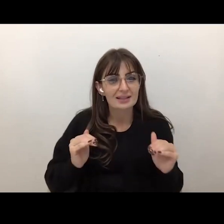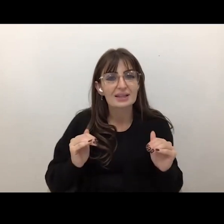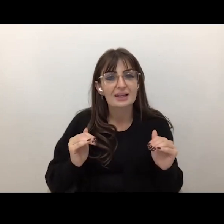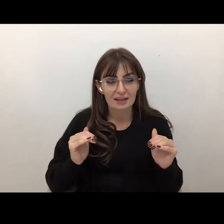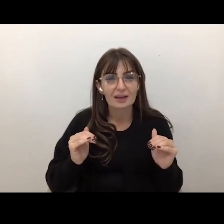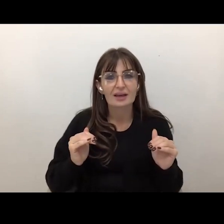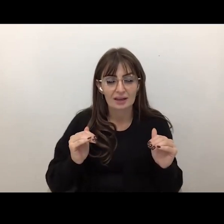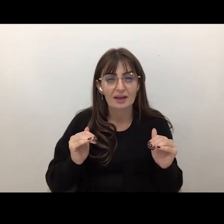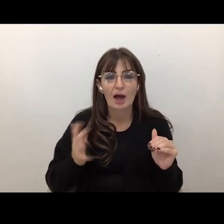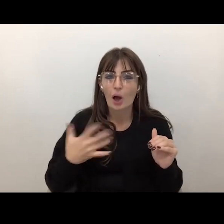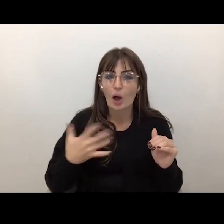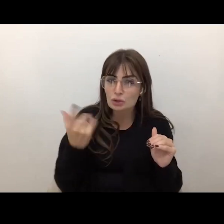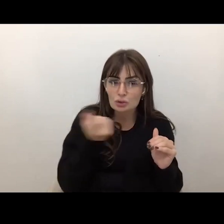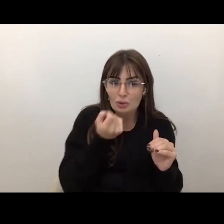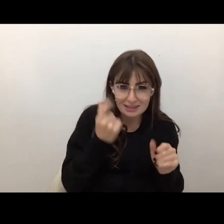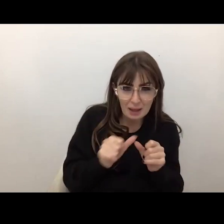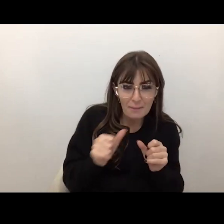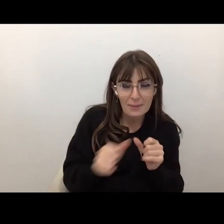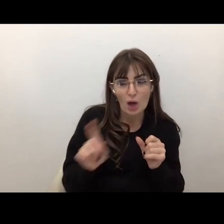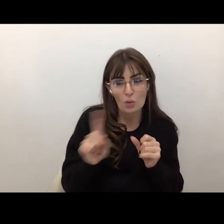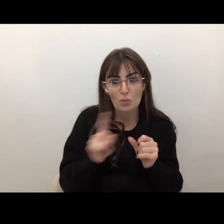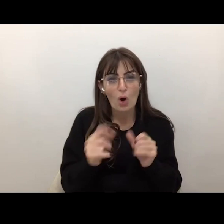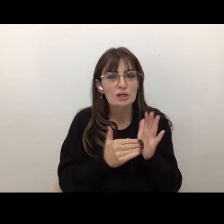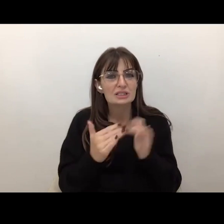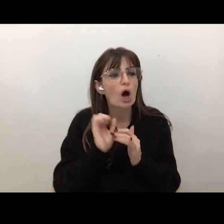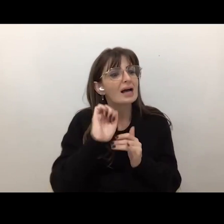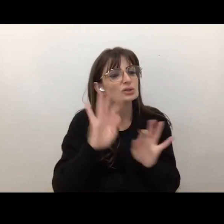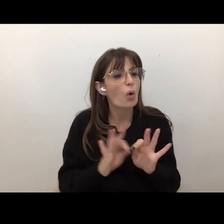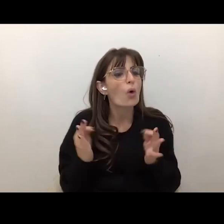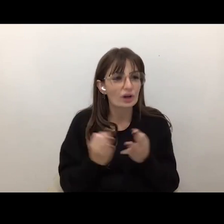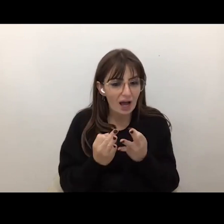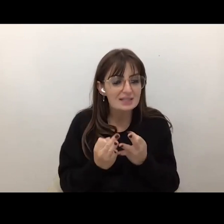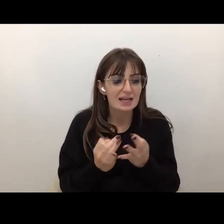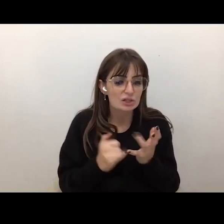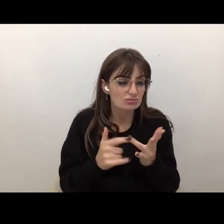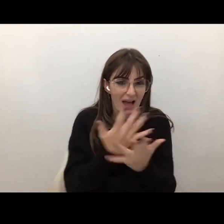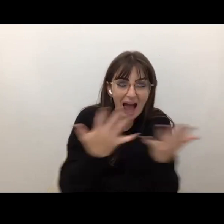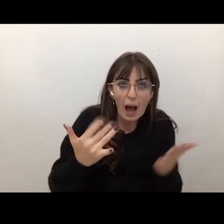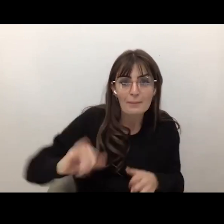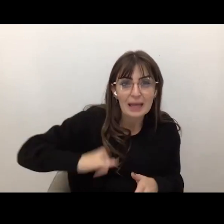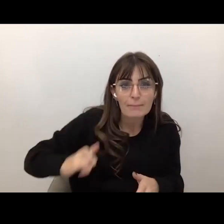from you. I want to understand what size is your organisation. This is how many employees do you